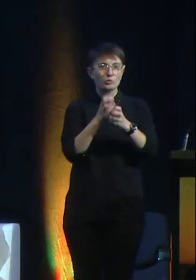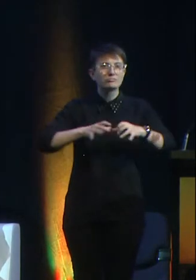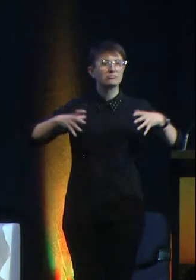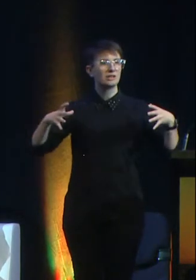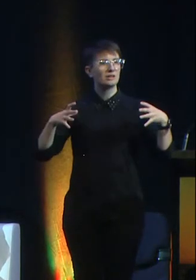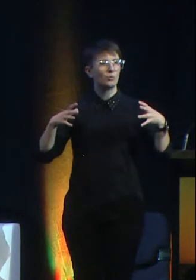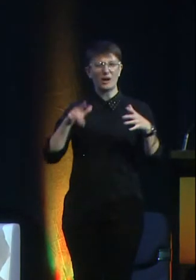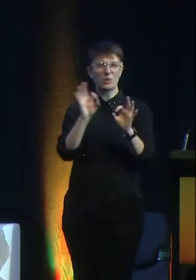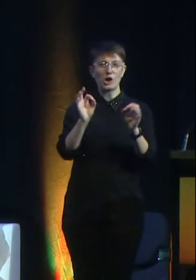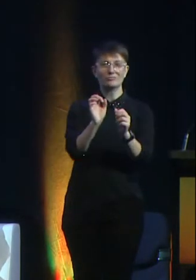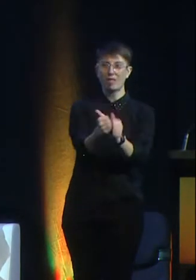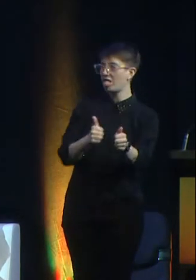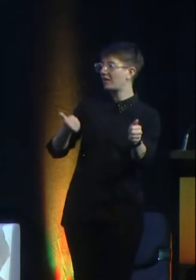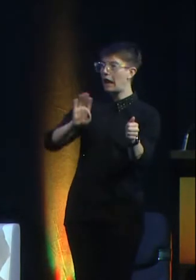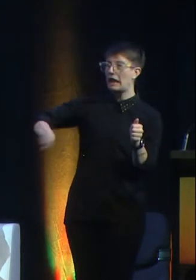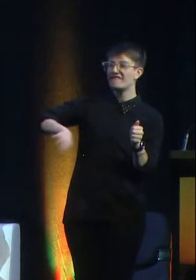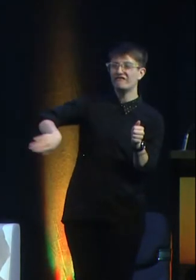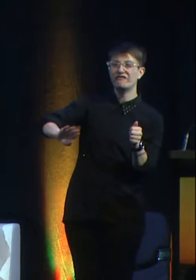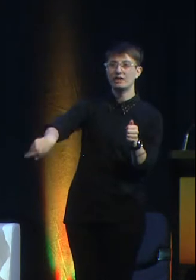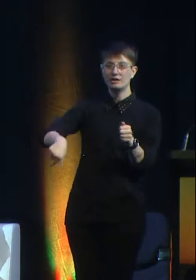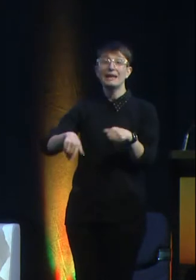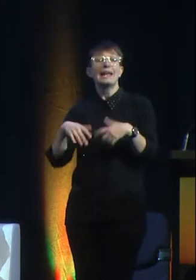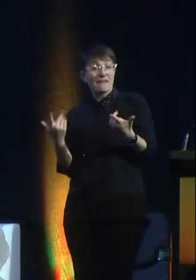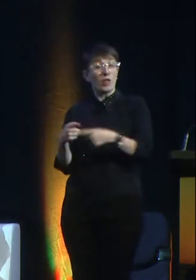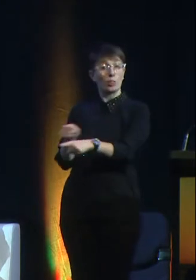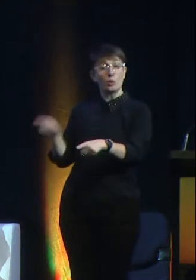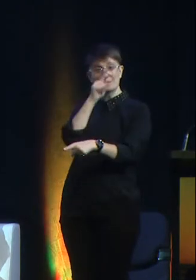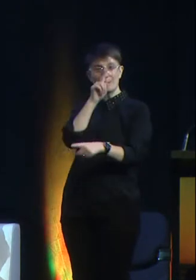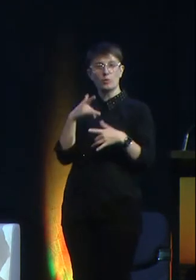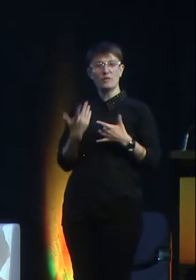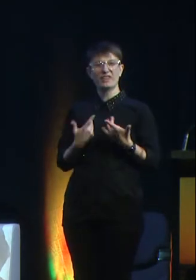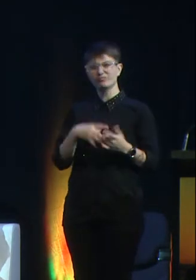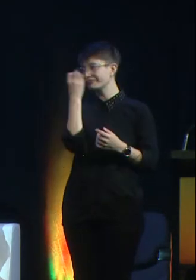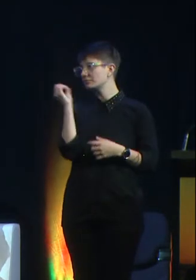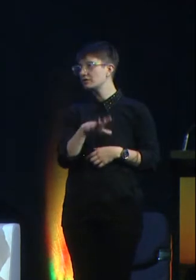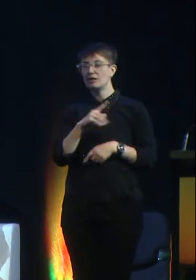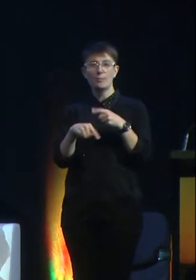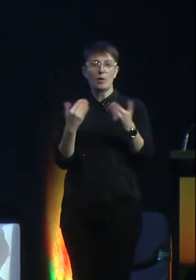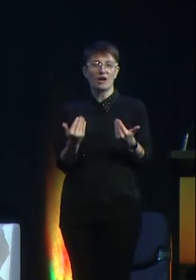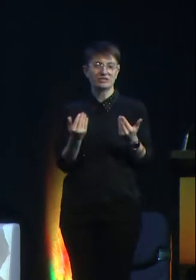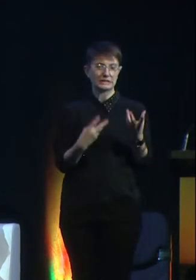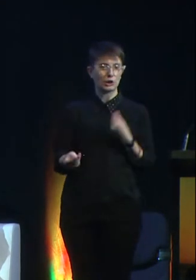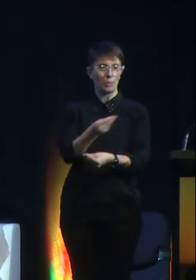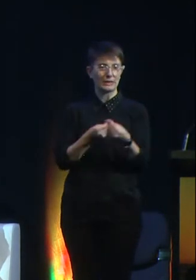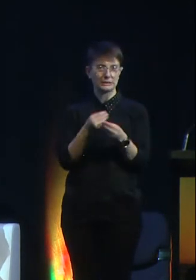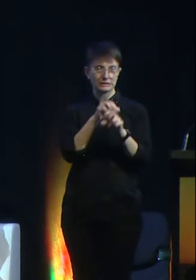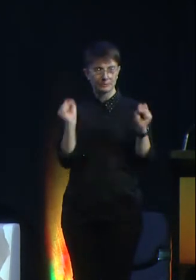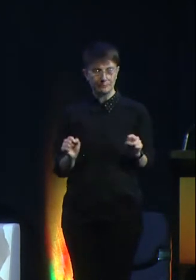currently disaffected by our current economic system. Where we can reconcile our past, grow